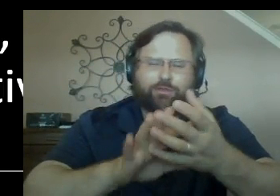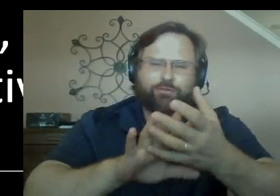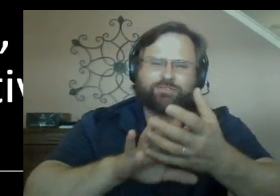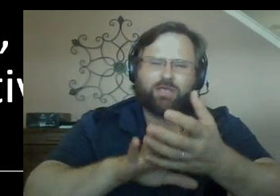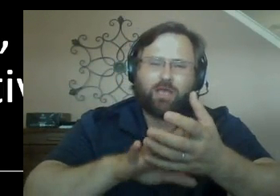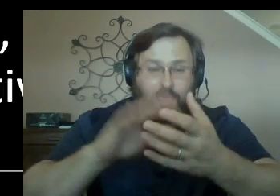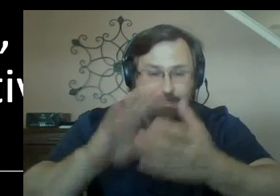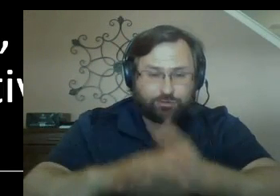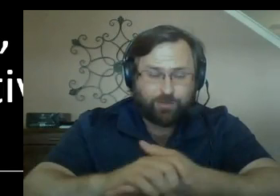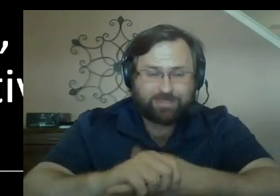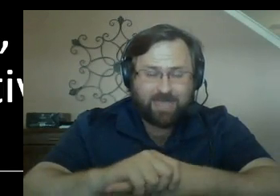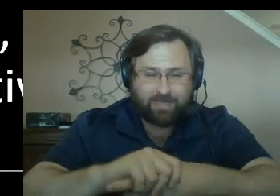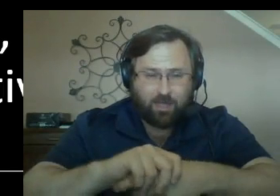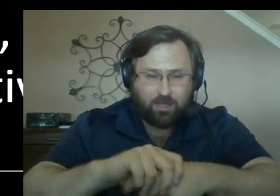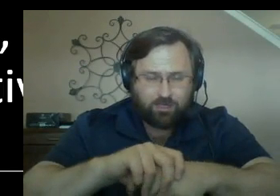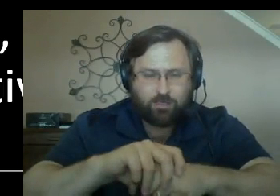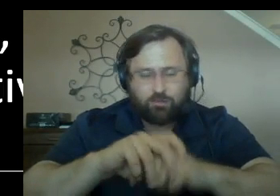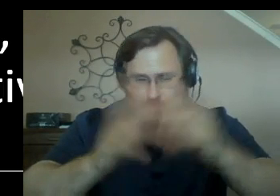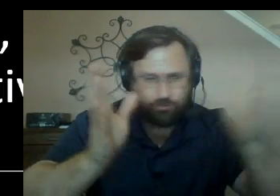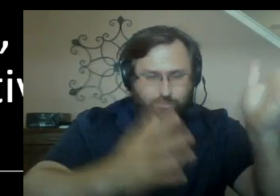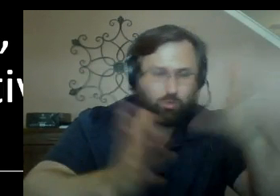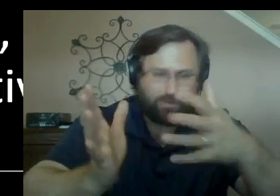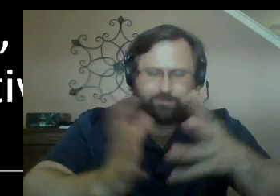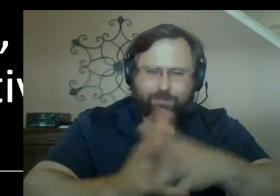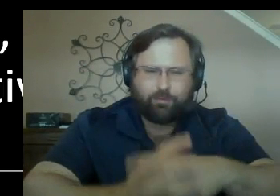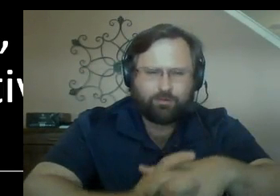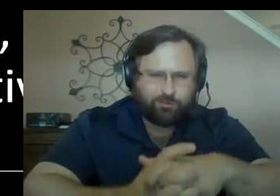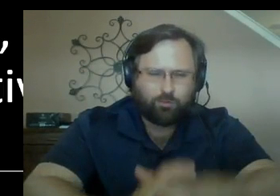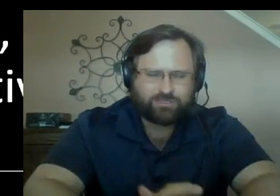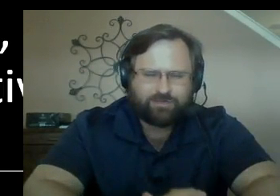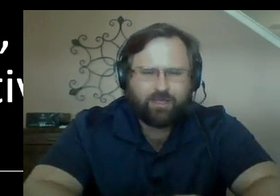could use either direct dialogue when you're quoting people in roll shifting